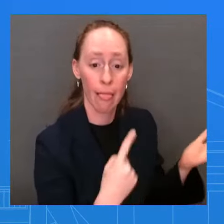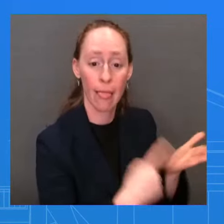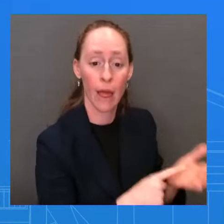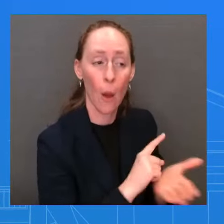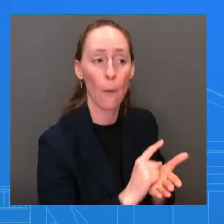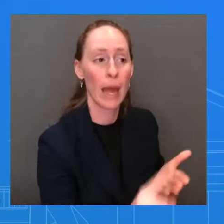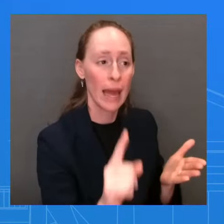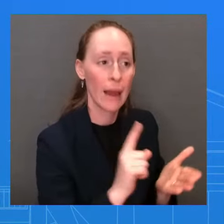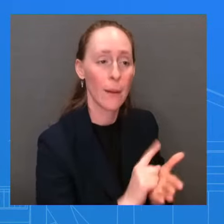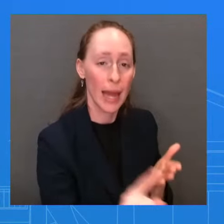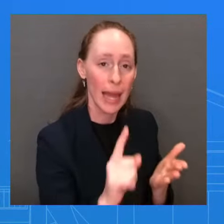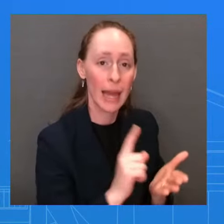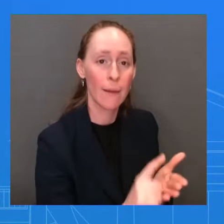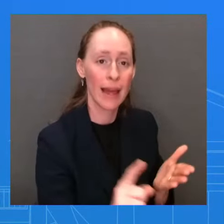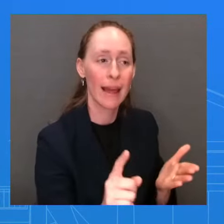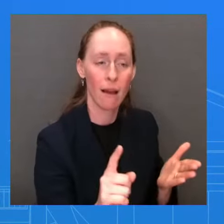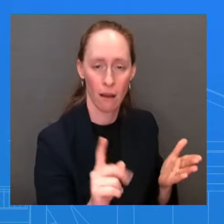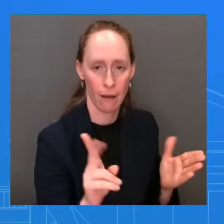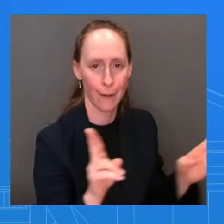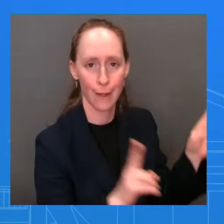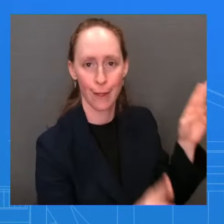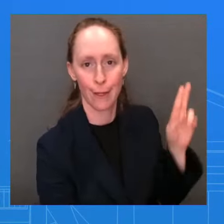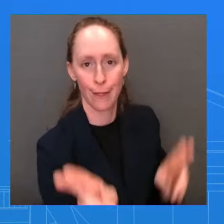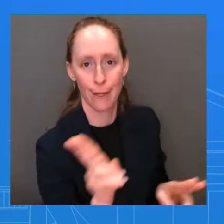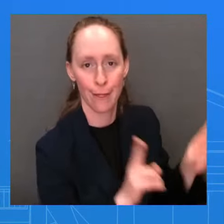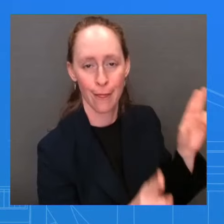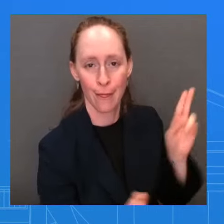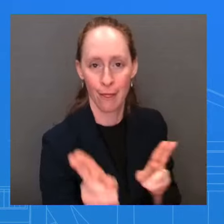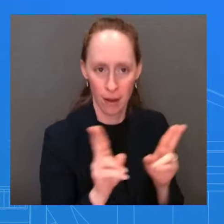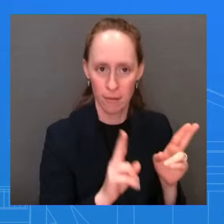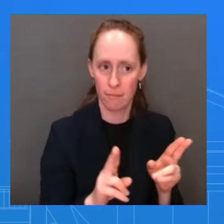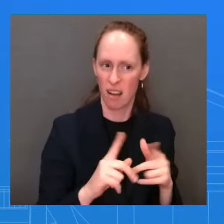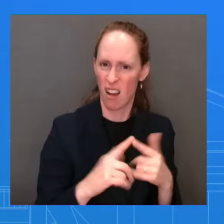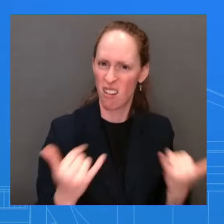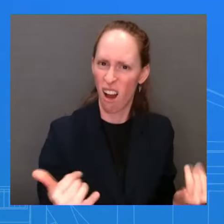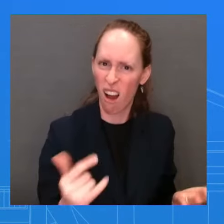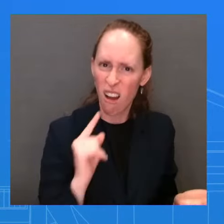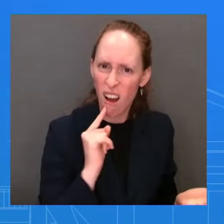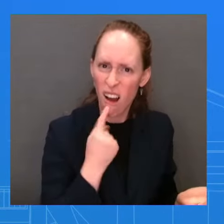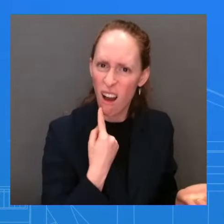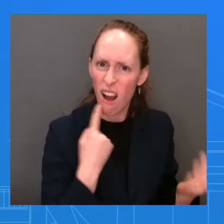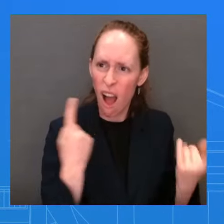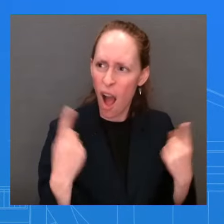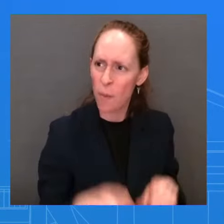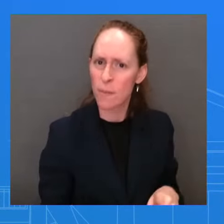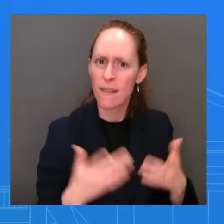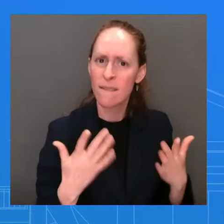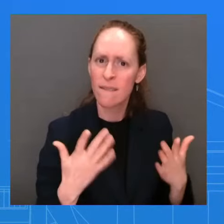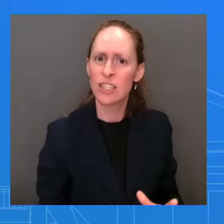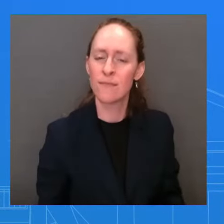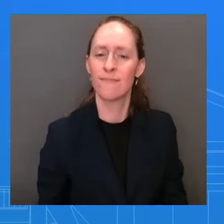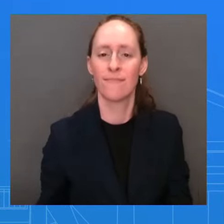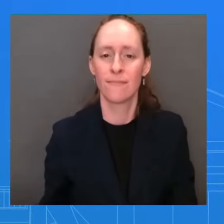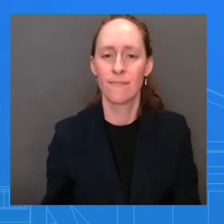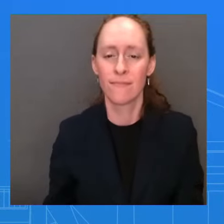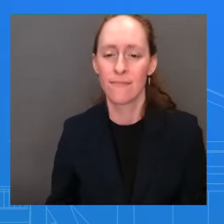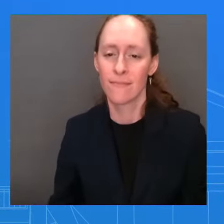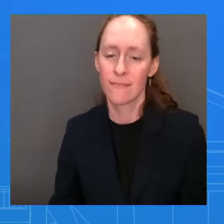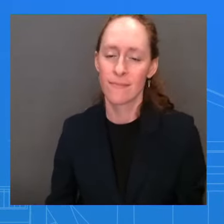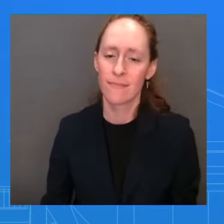So that is, you know, getting the job done and also finishing that up by making sure that we're implementing those --